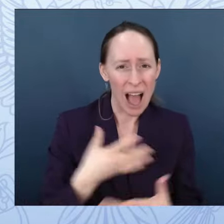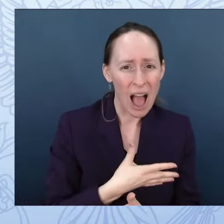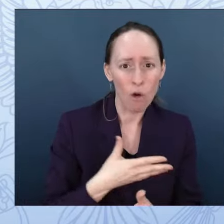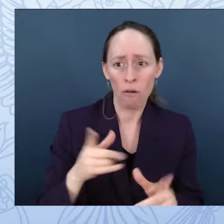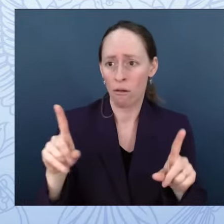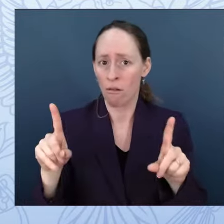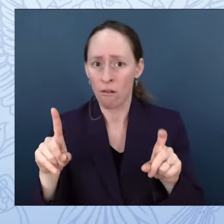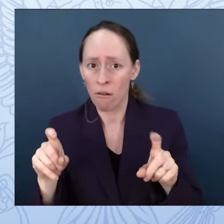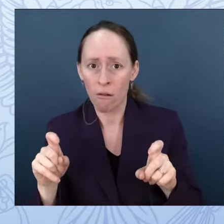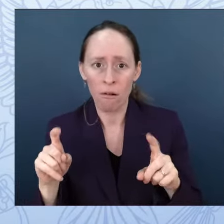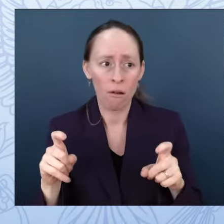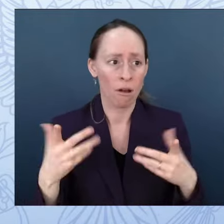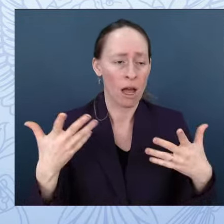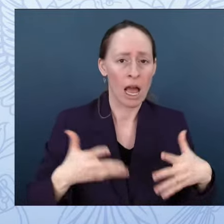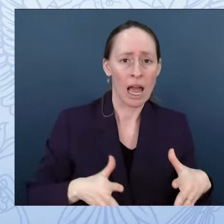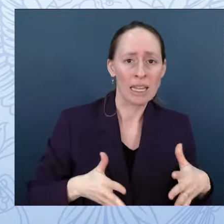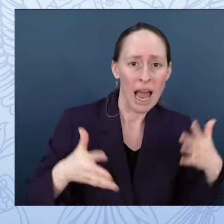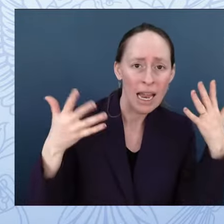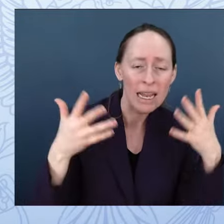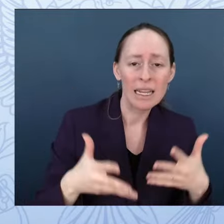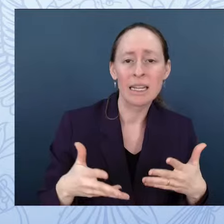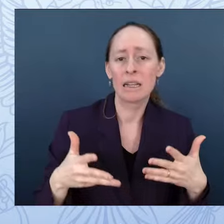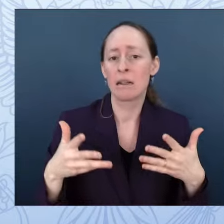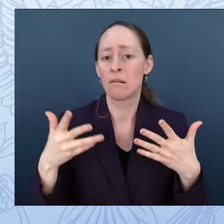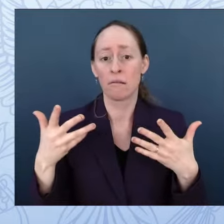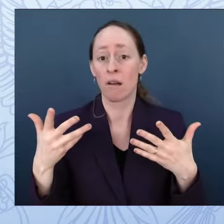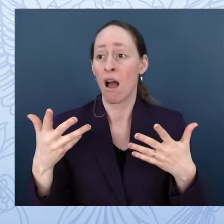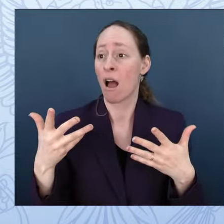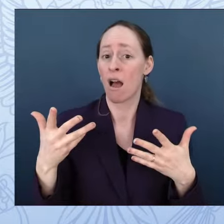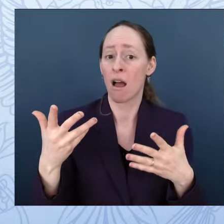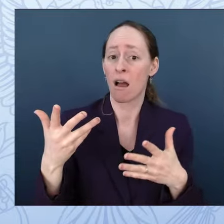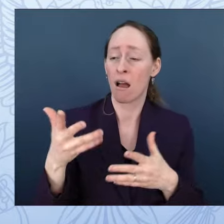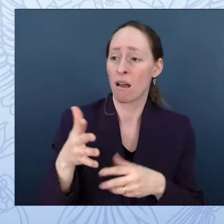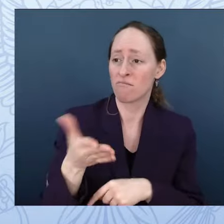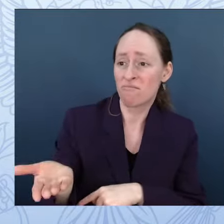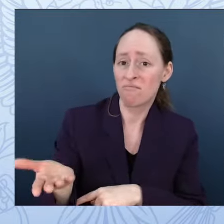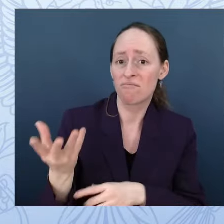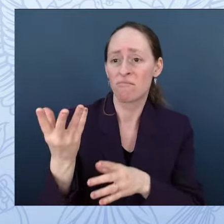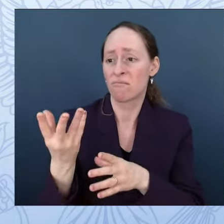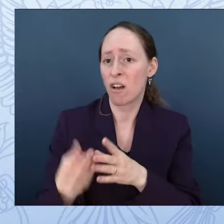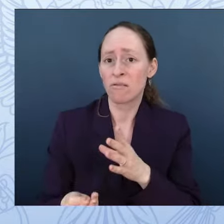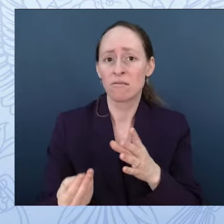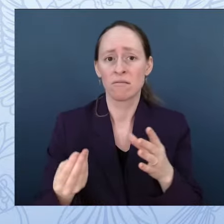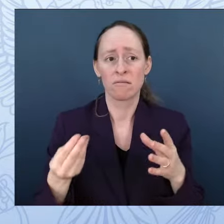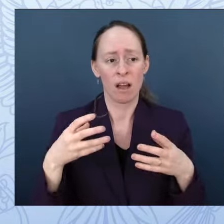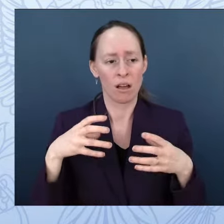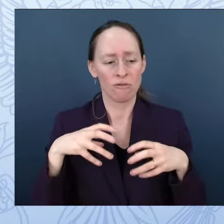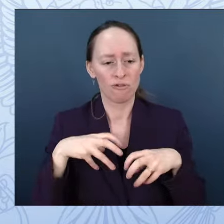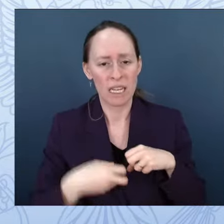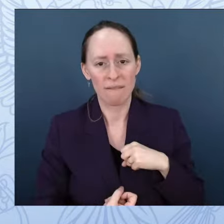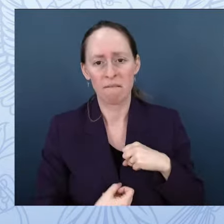Treatment options can often be very confusing as well, and certainly as you think about them beginning the treatment, the side effects and what happens after that,